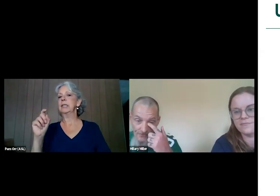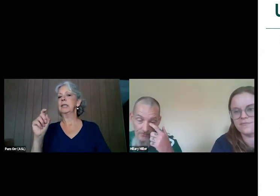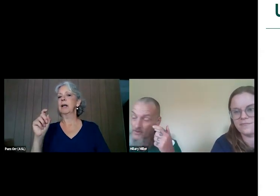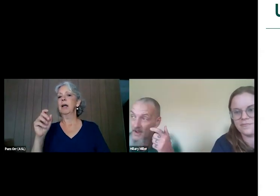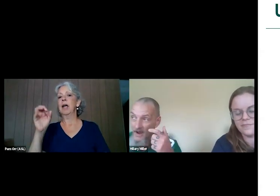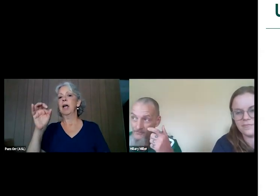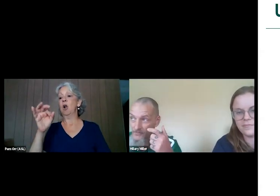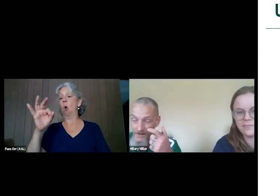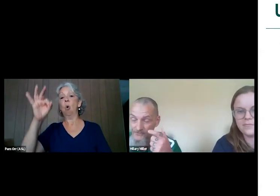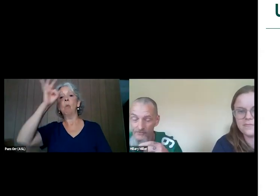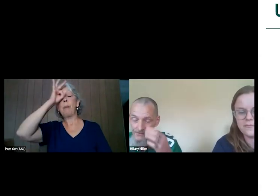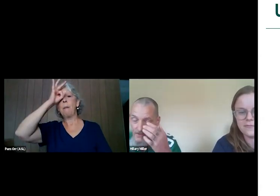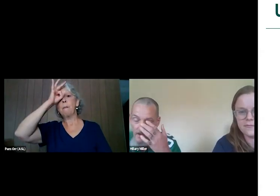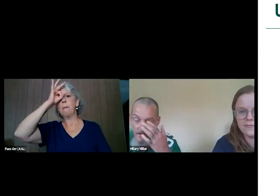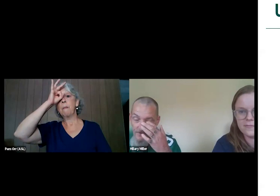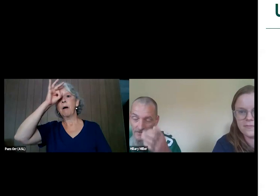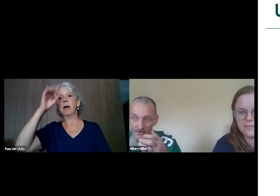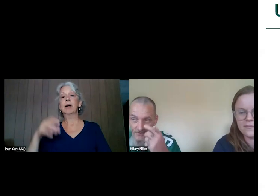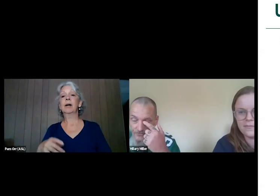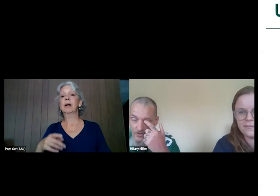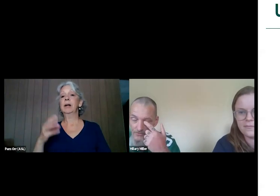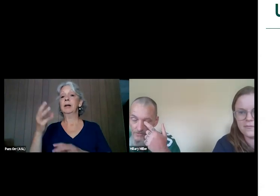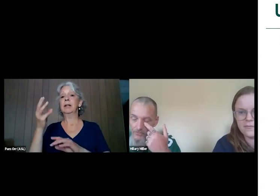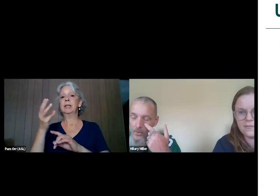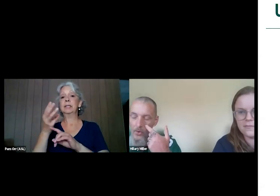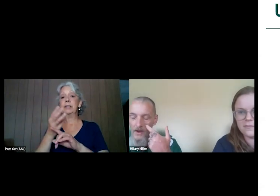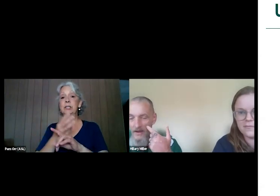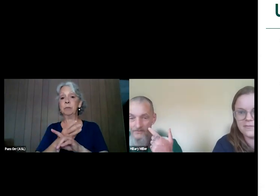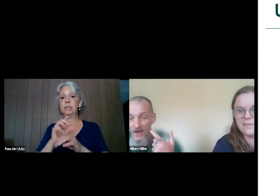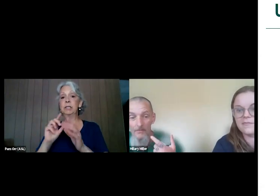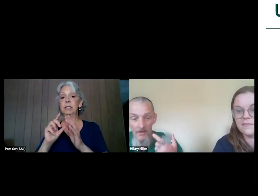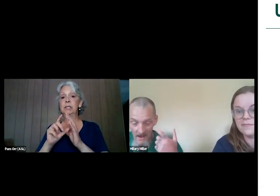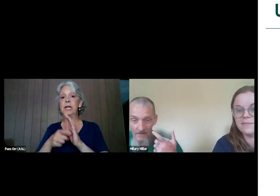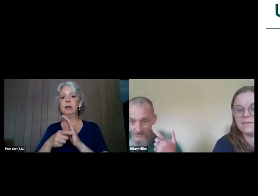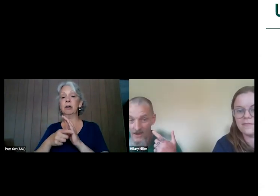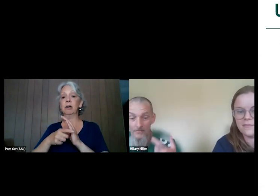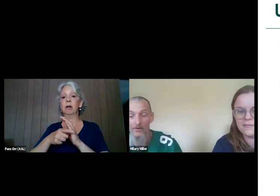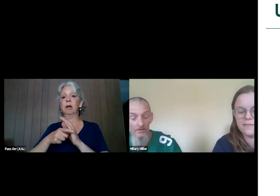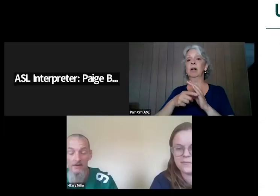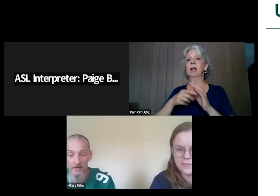So after about six months of that, anytime he sniffed drugs it would pour out of his eyeball,